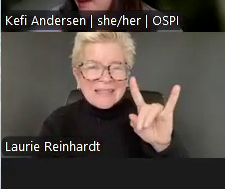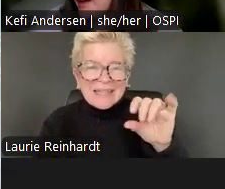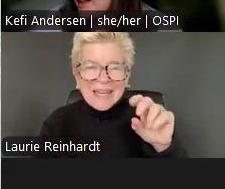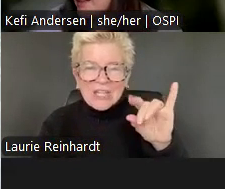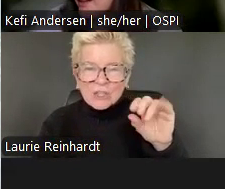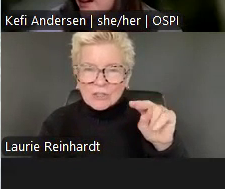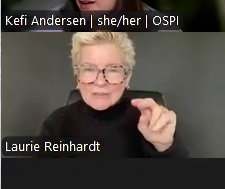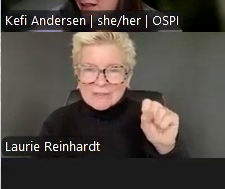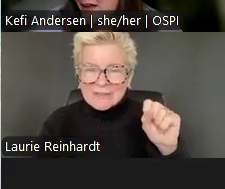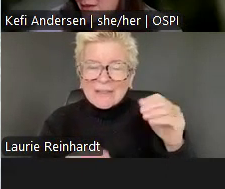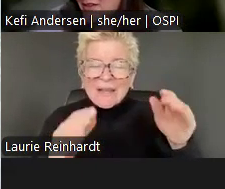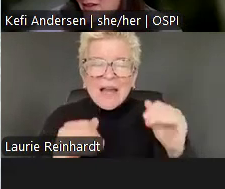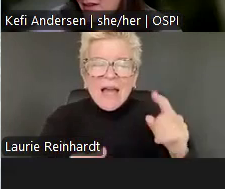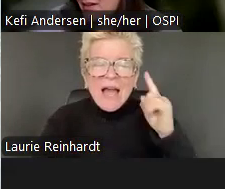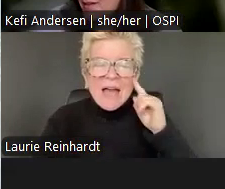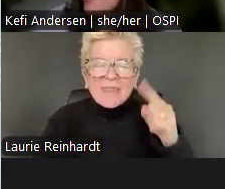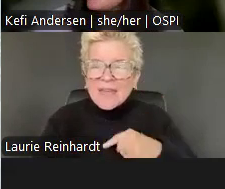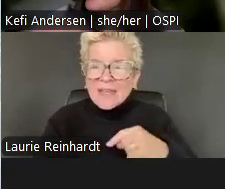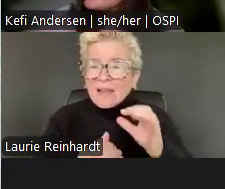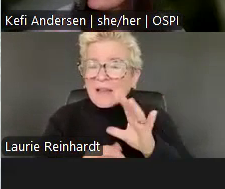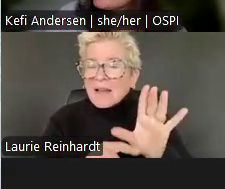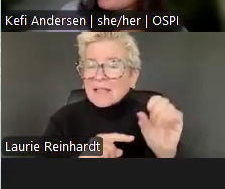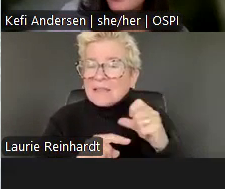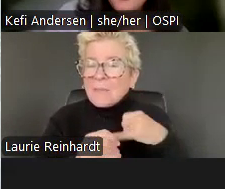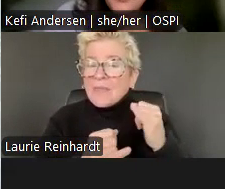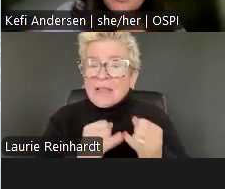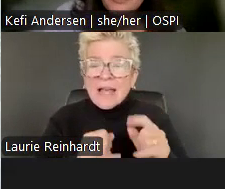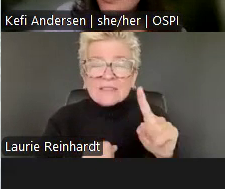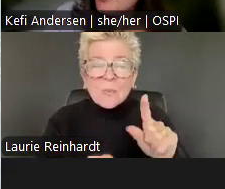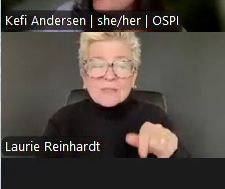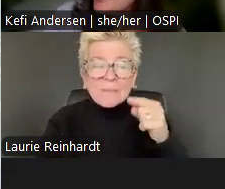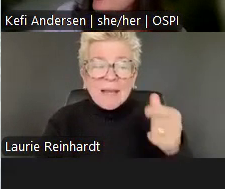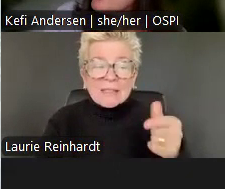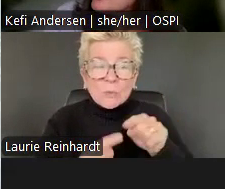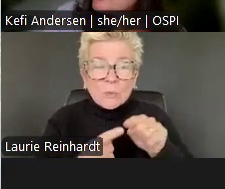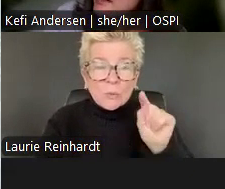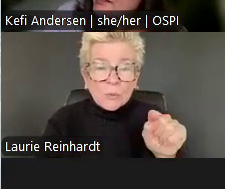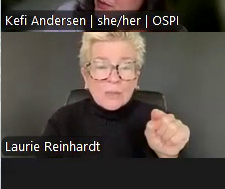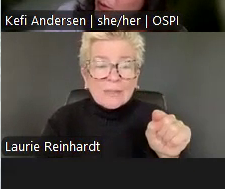I think. Alexandra our last question is back to you. You talked a little bit about flexible